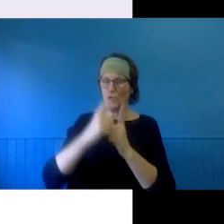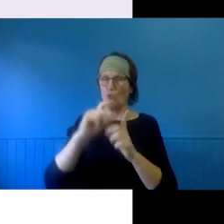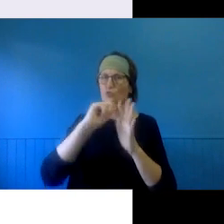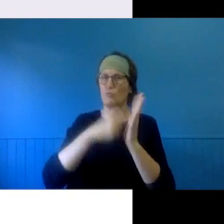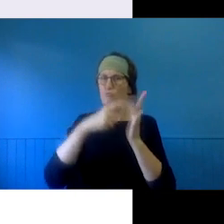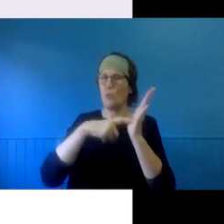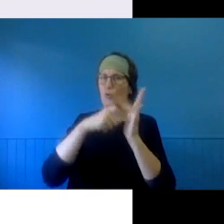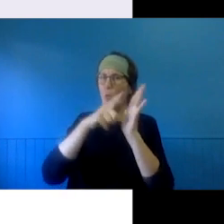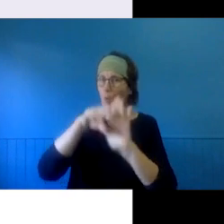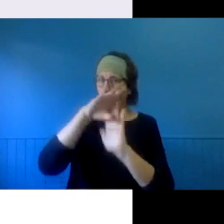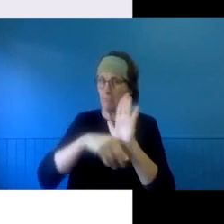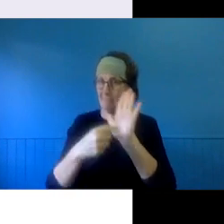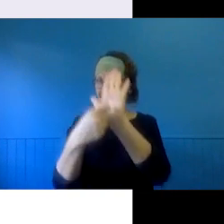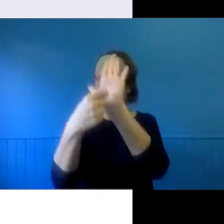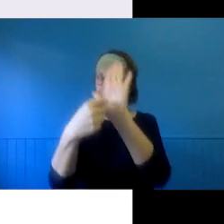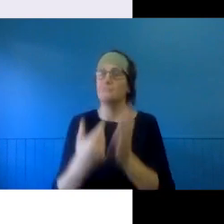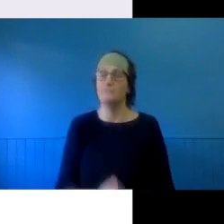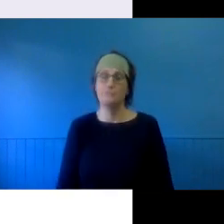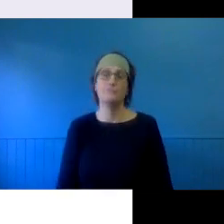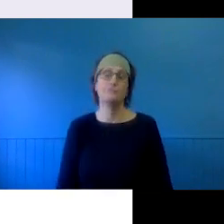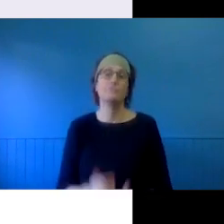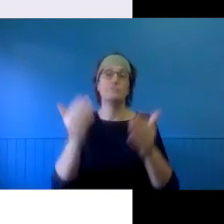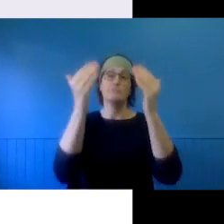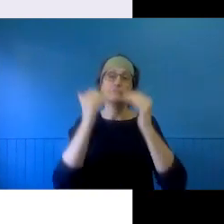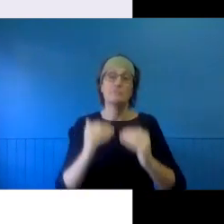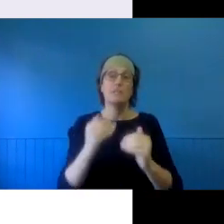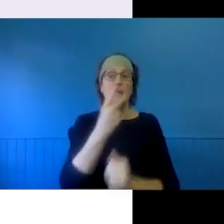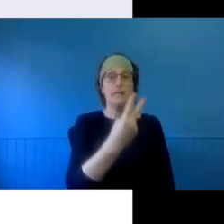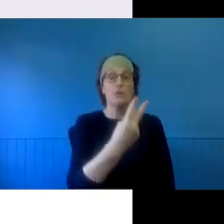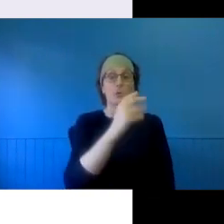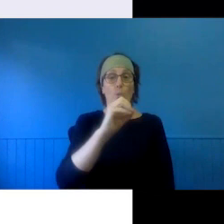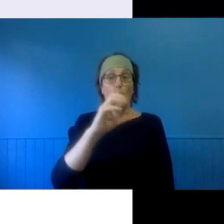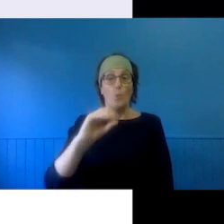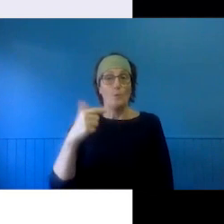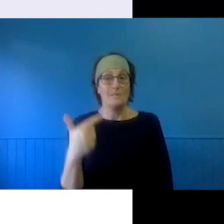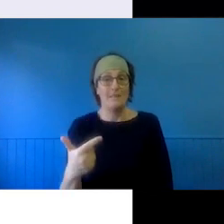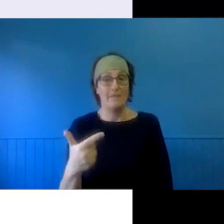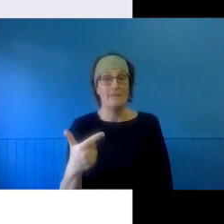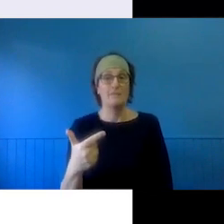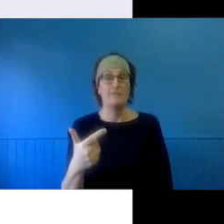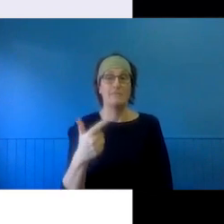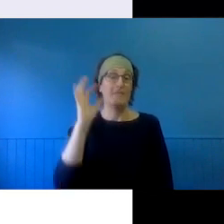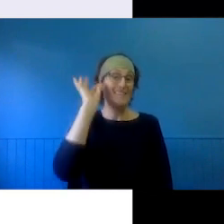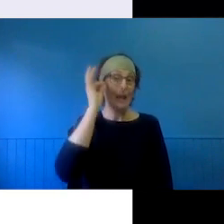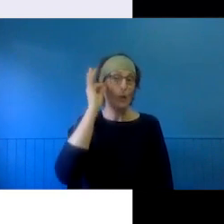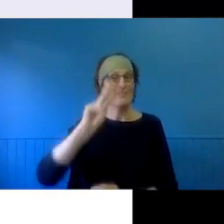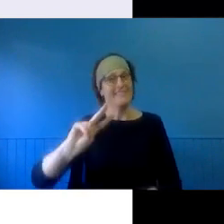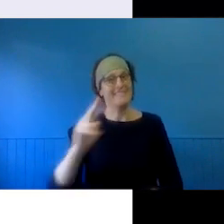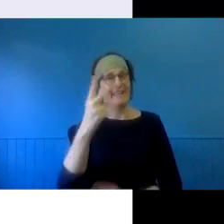with. In 2007 we did the second edition. They're the yellow forms.